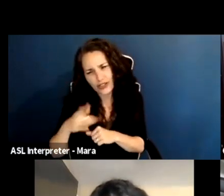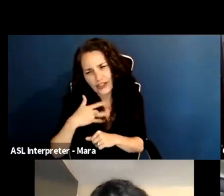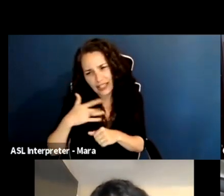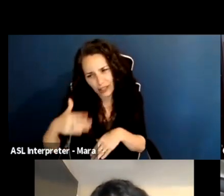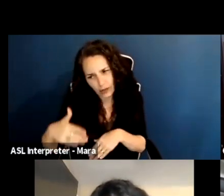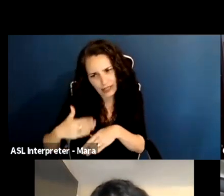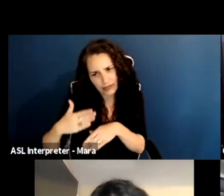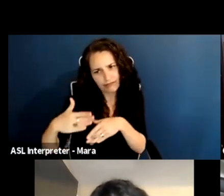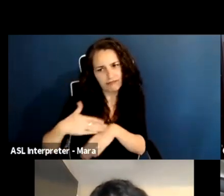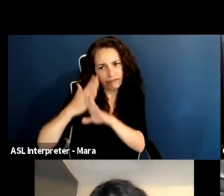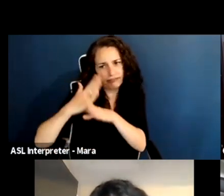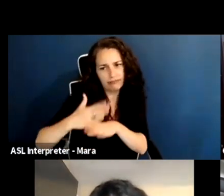with people trying to stop you.